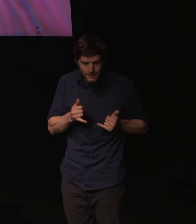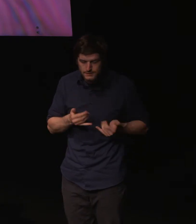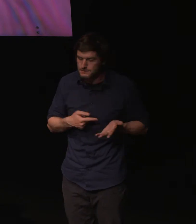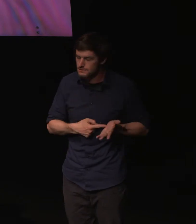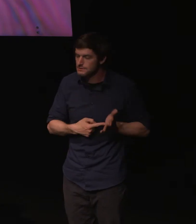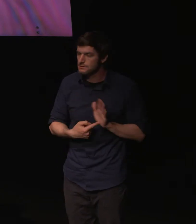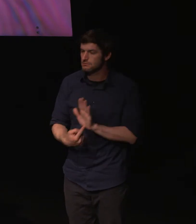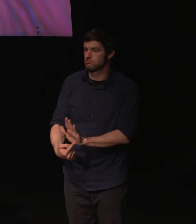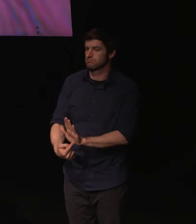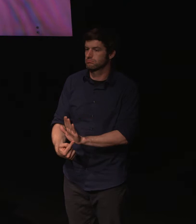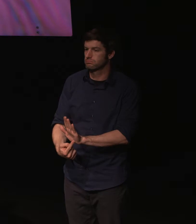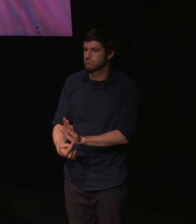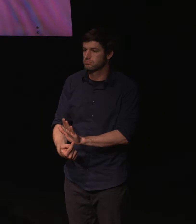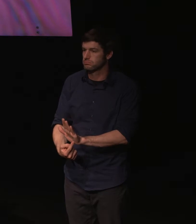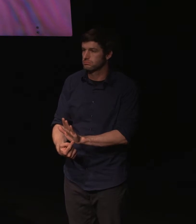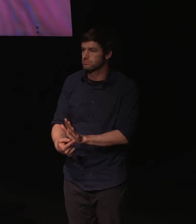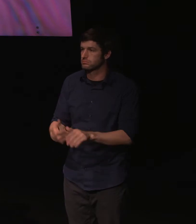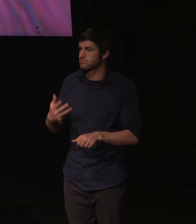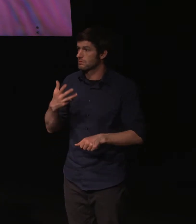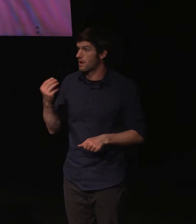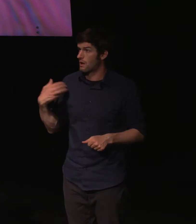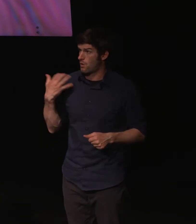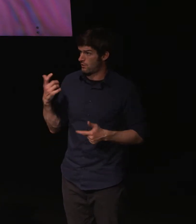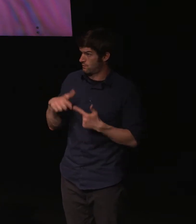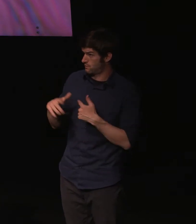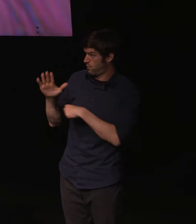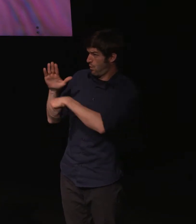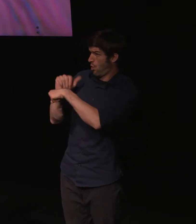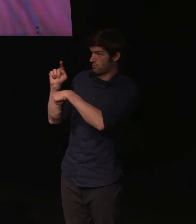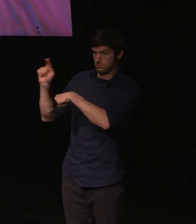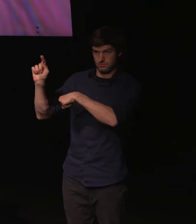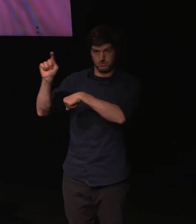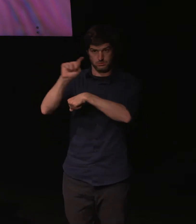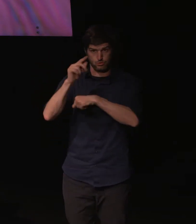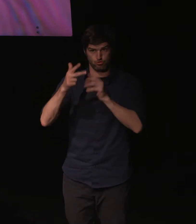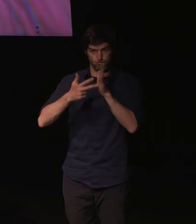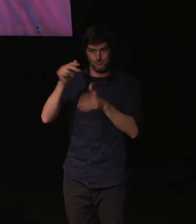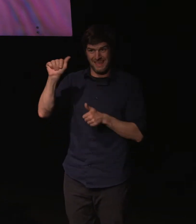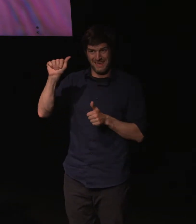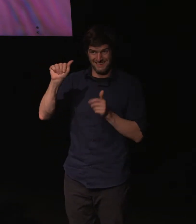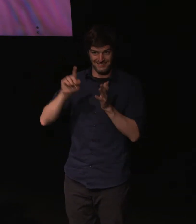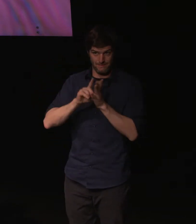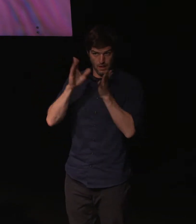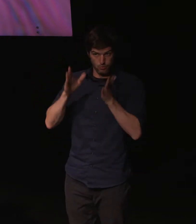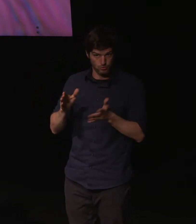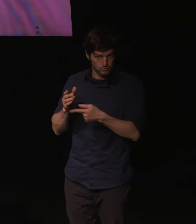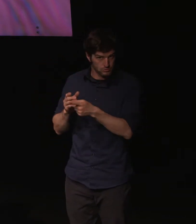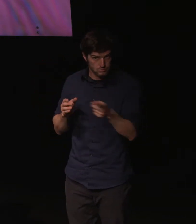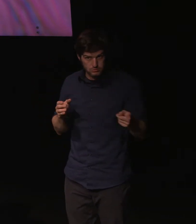And I wanna call out to the Triple A developers. The ones in the room, the ones who are going to be listening to this talk later.